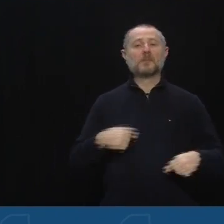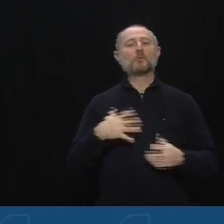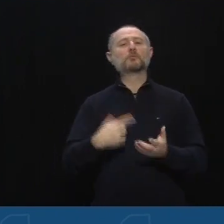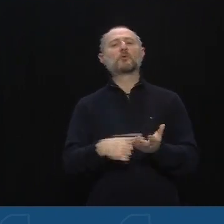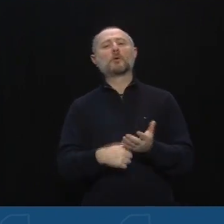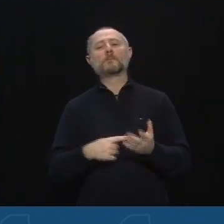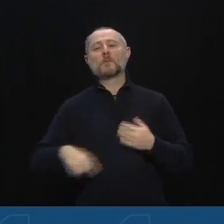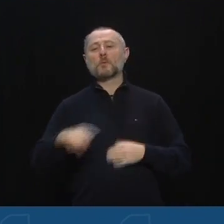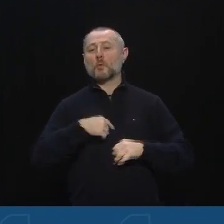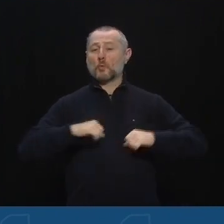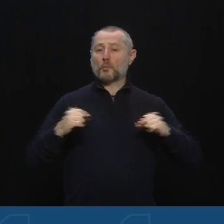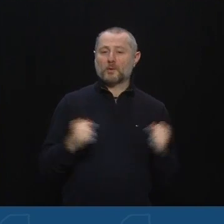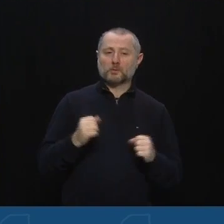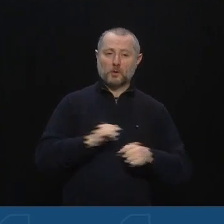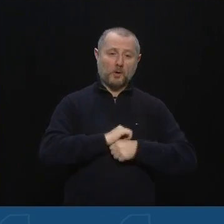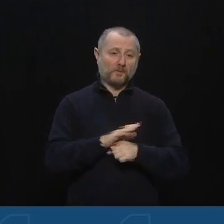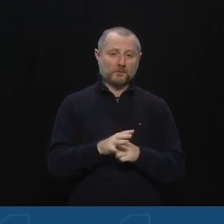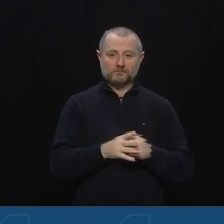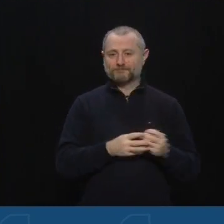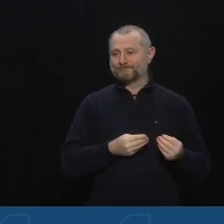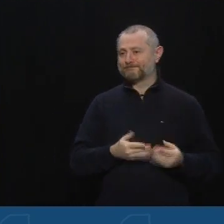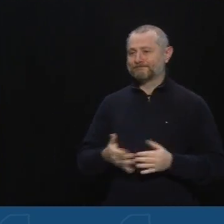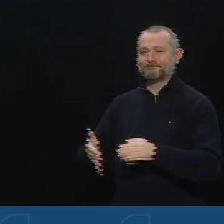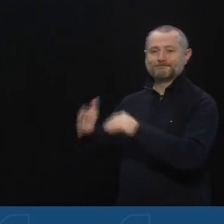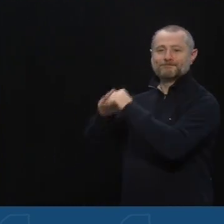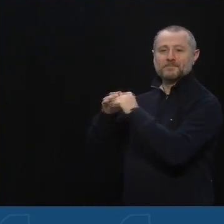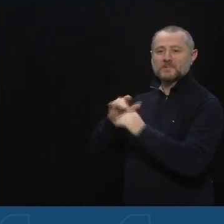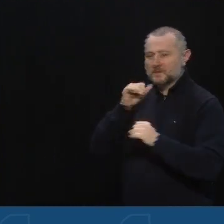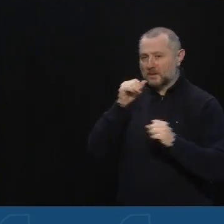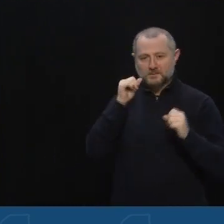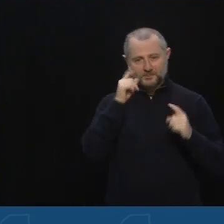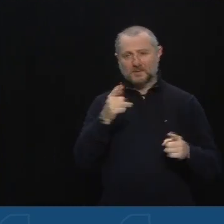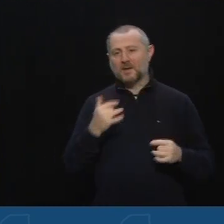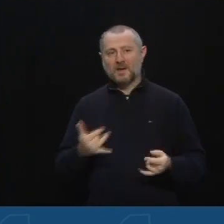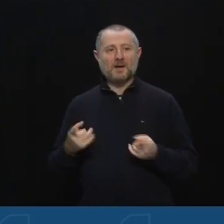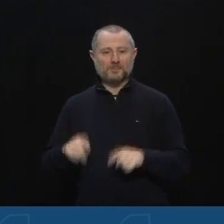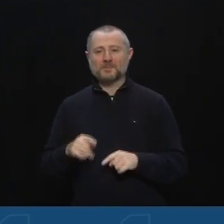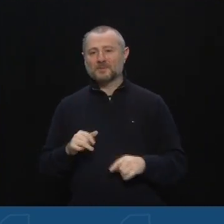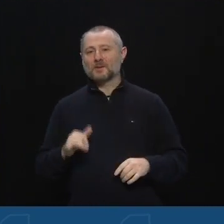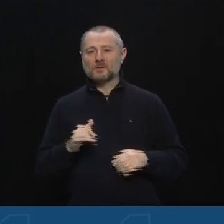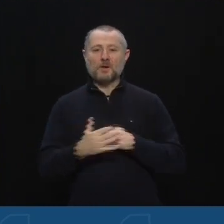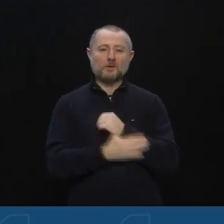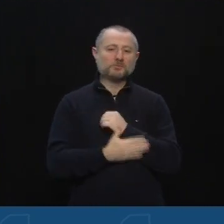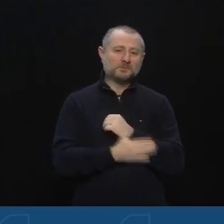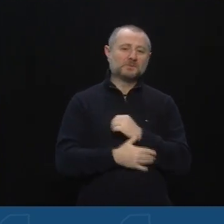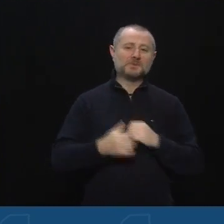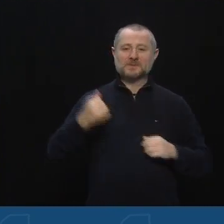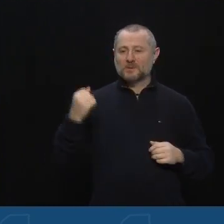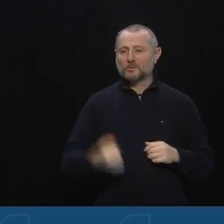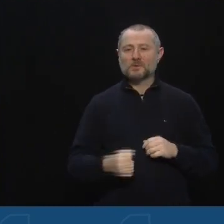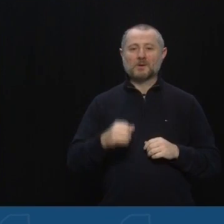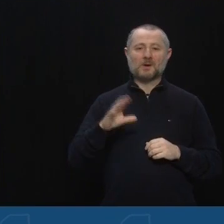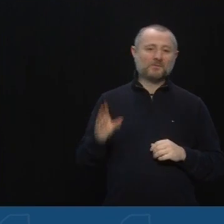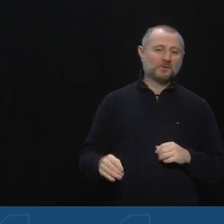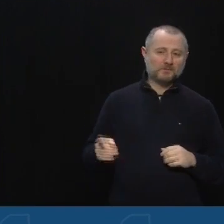AND TEACH YOU TO MAKE SNOW BALLS AND IT'S FUN TO BE IN THE SNOW. WHAT HAVE WE DONE? WE'VE TALKED ABOUT THE WINTER SURGE.